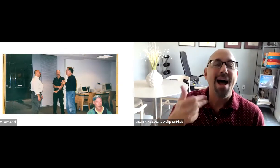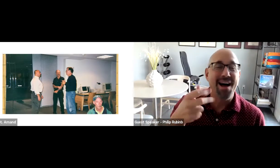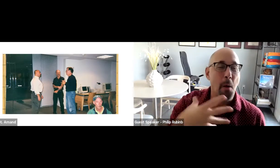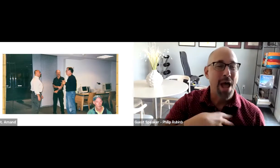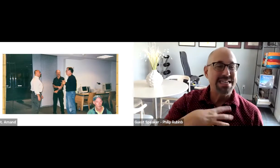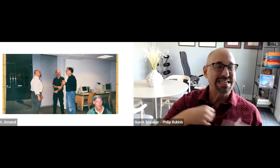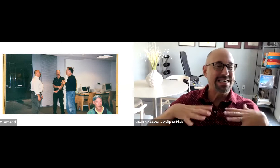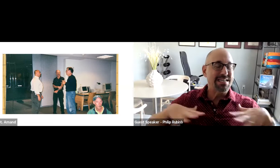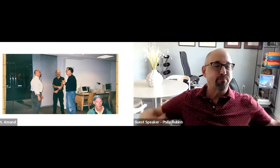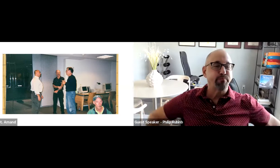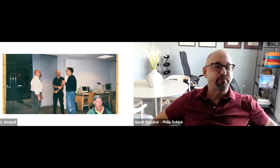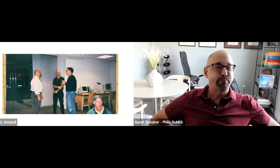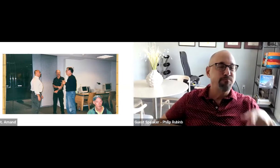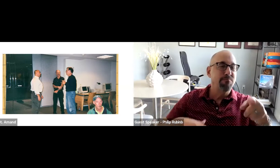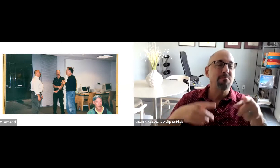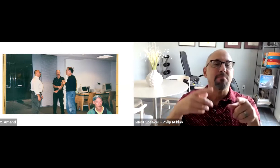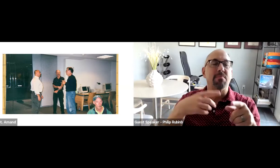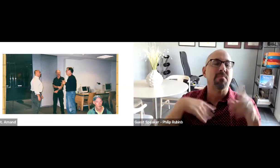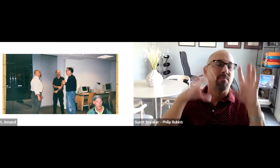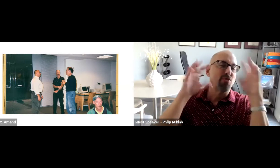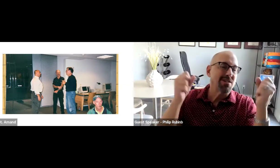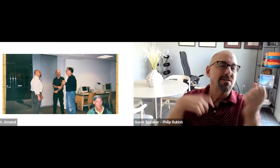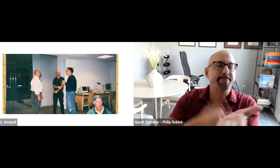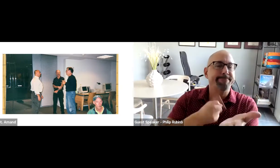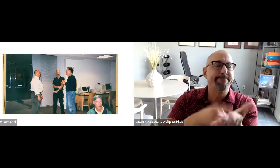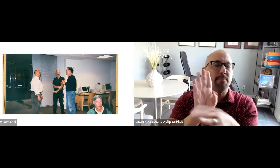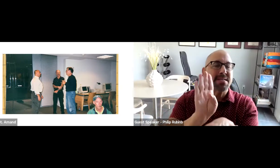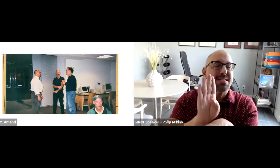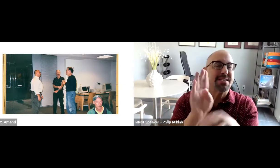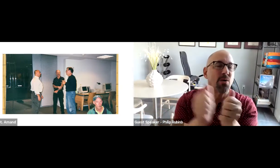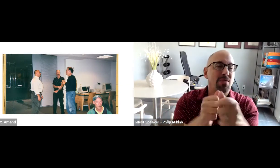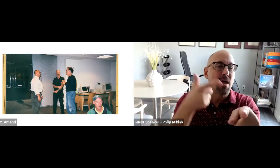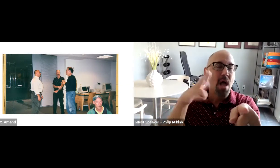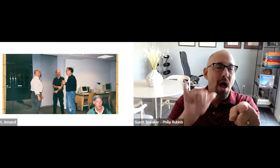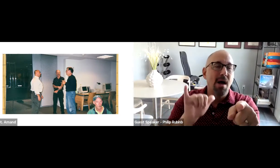Oh, my gosh. I'm so fat in this picture. That's me-- heh heh heh!--